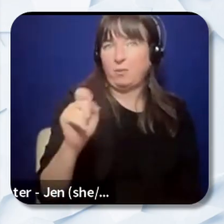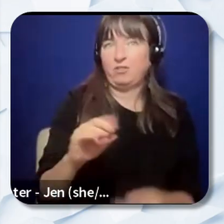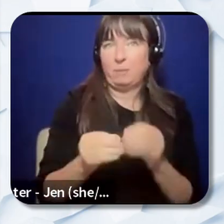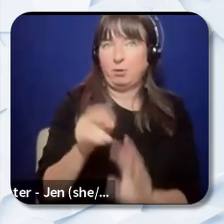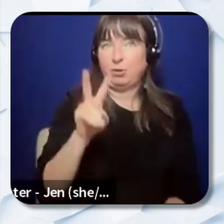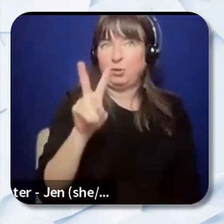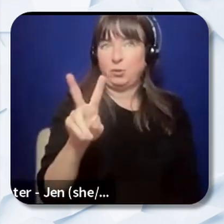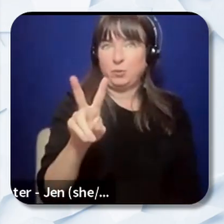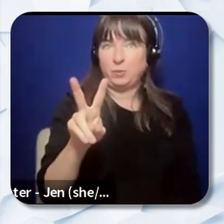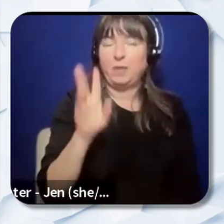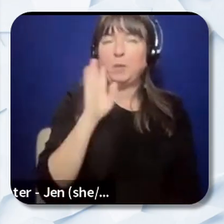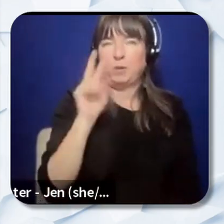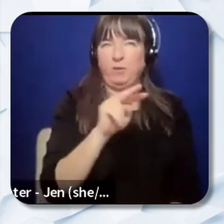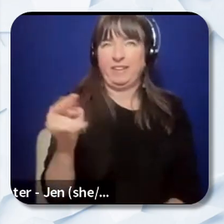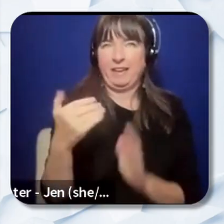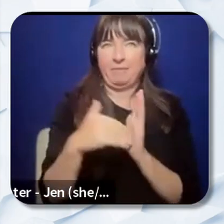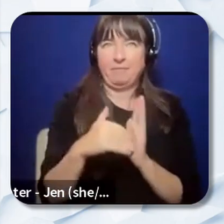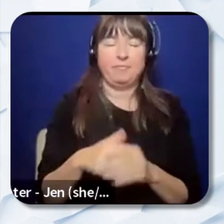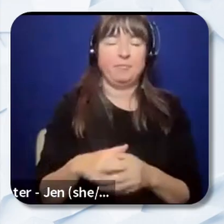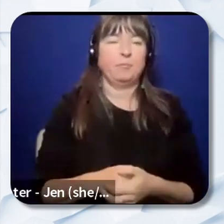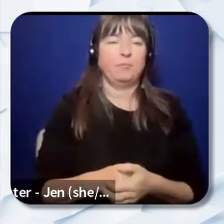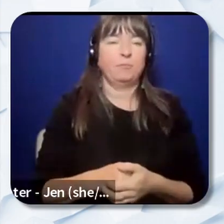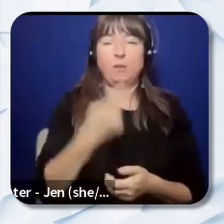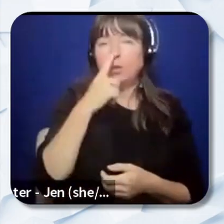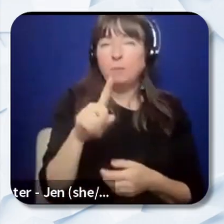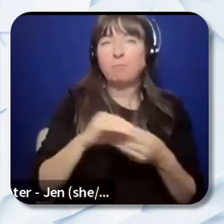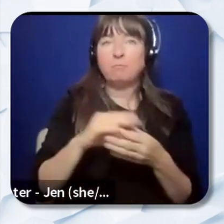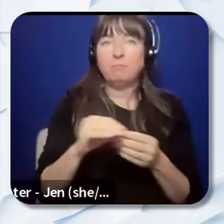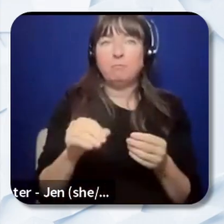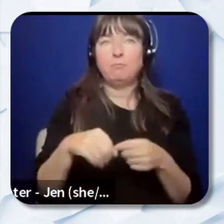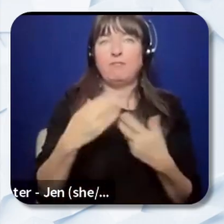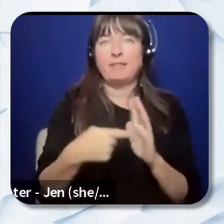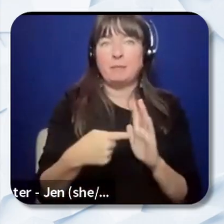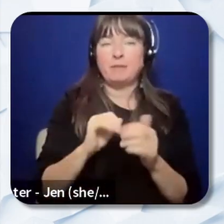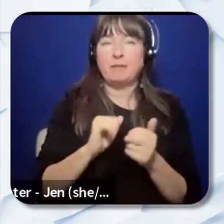go ahead and read that one again. So can you share examples of how improved interactions and